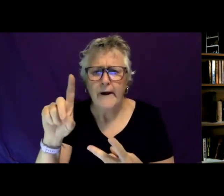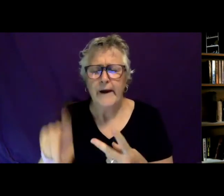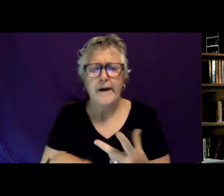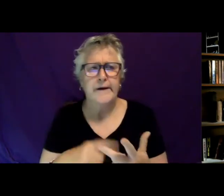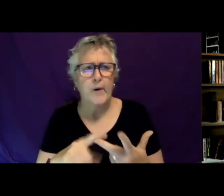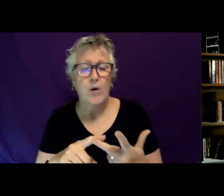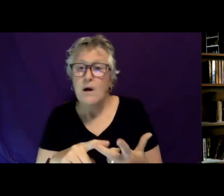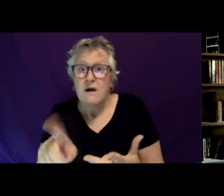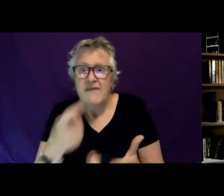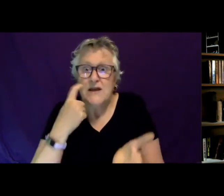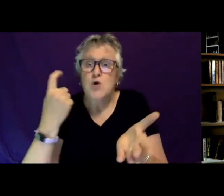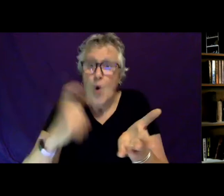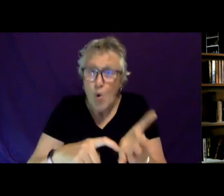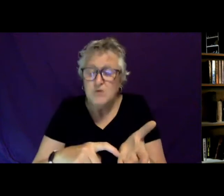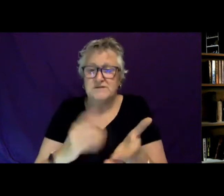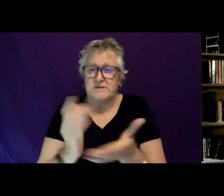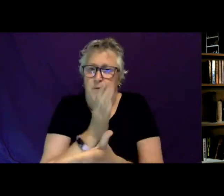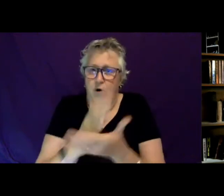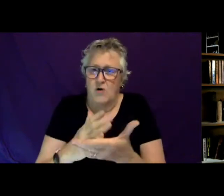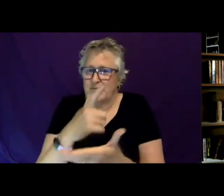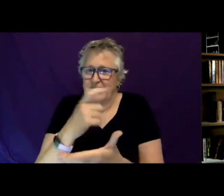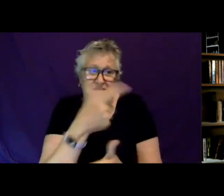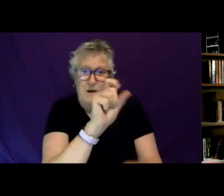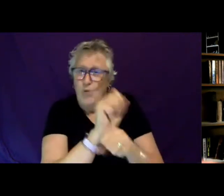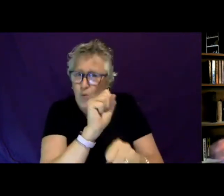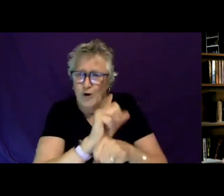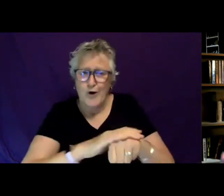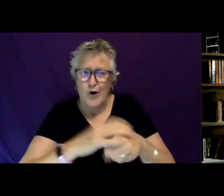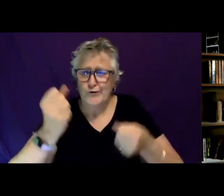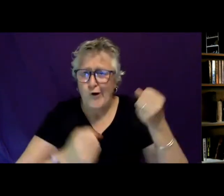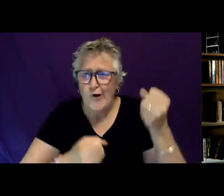They know what the parts are, and they've never thought of those parts outside